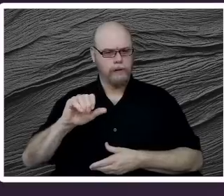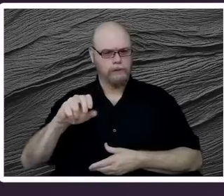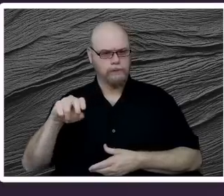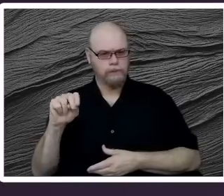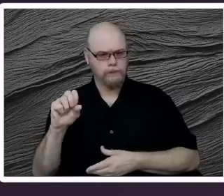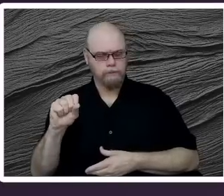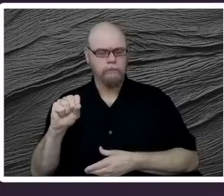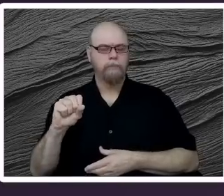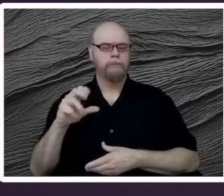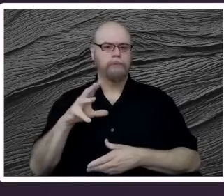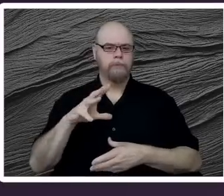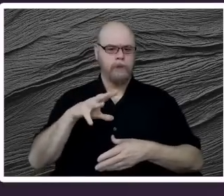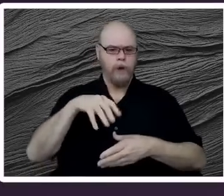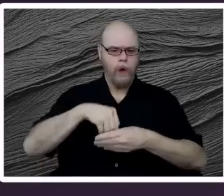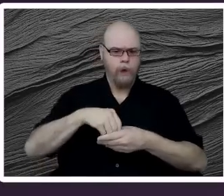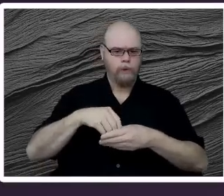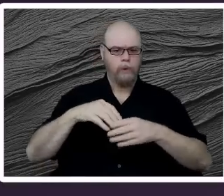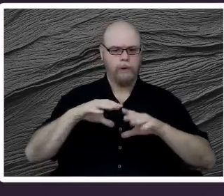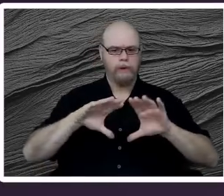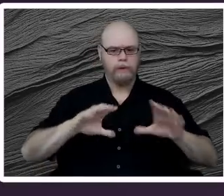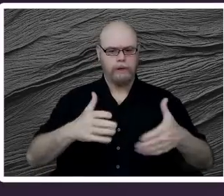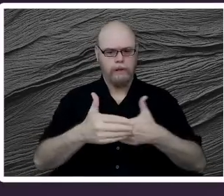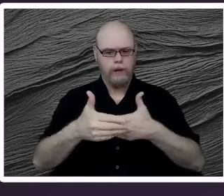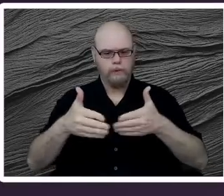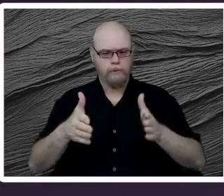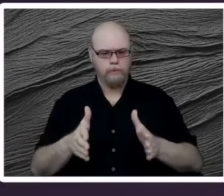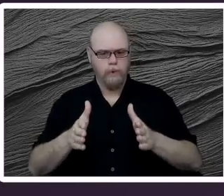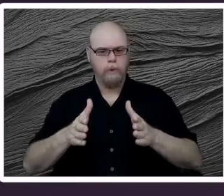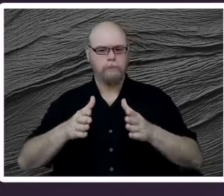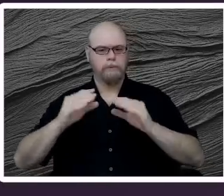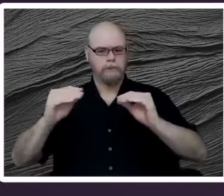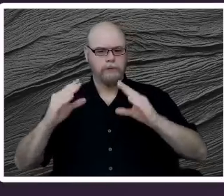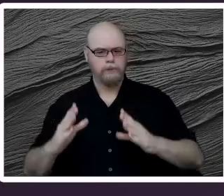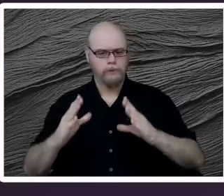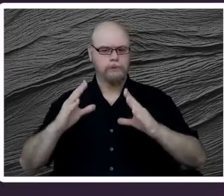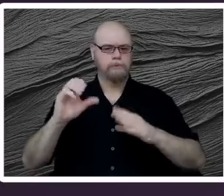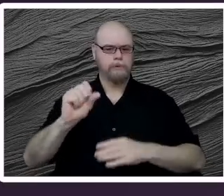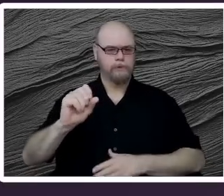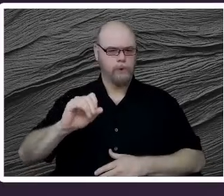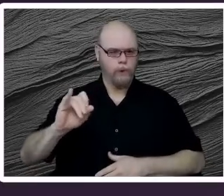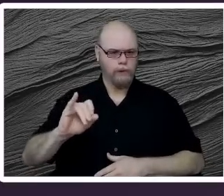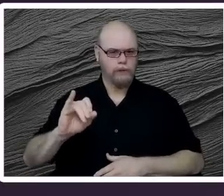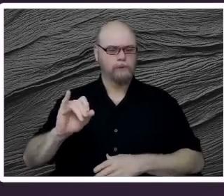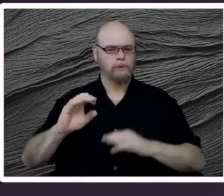and leading education organizations and partners. This session is part of the Inclusive Storytelling